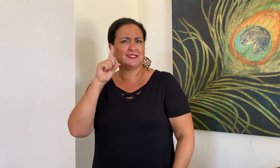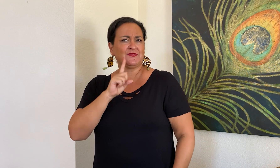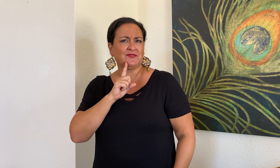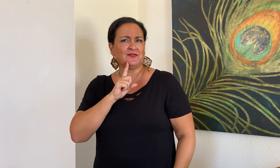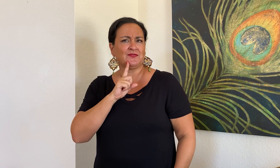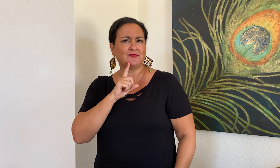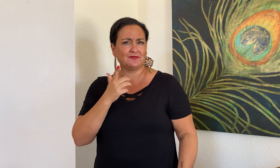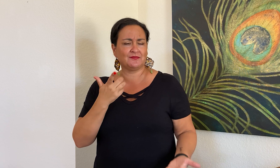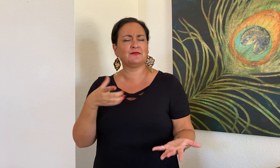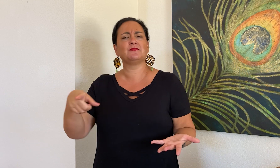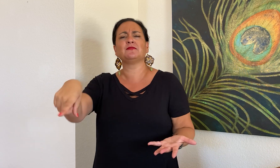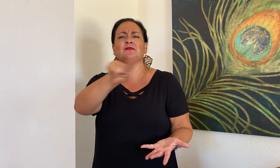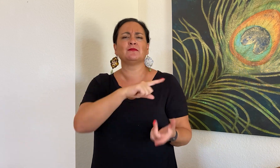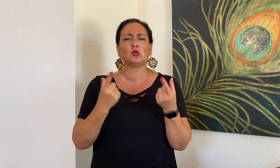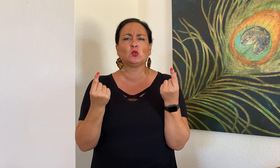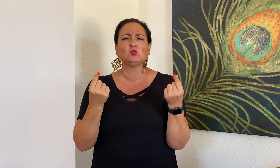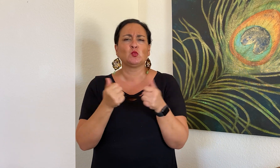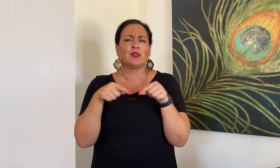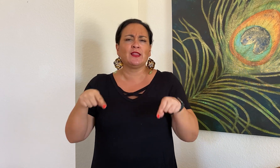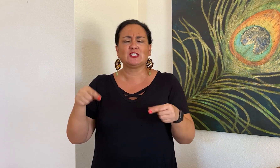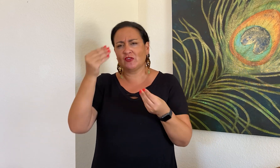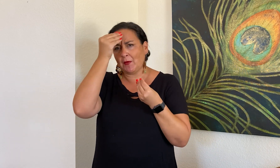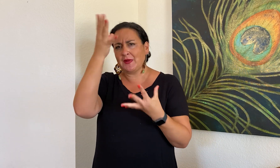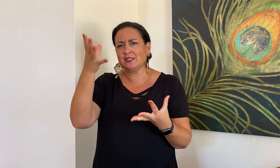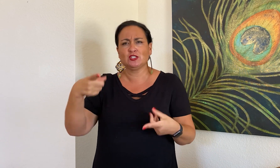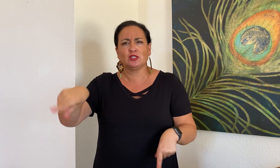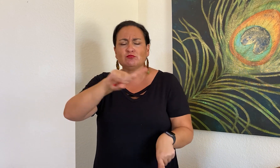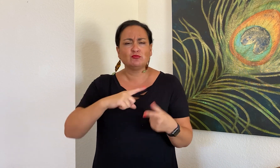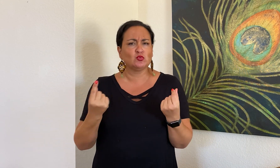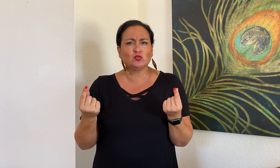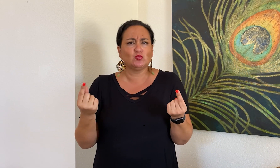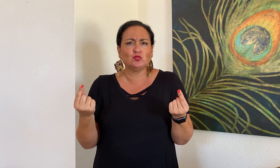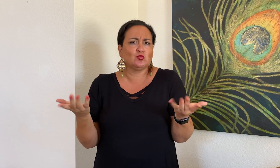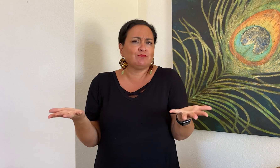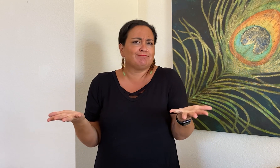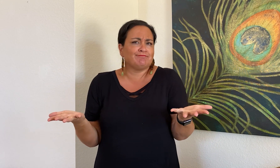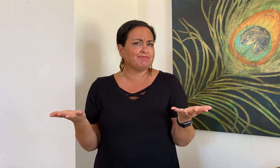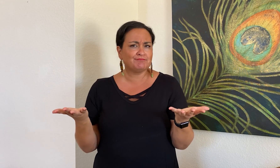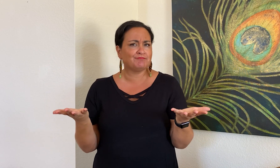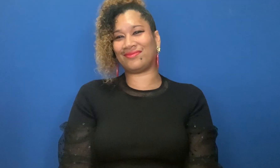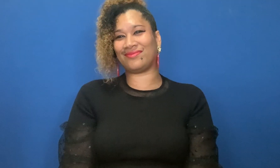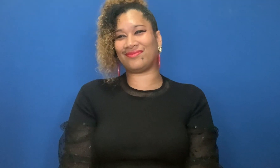of Black Deaf figures. What are you going to do with this information? What are you going to do?